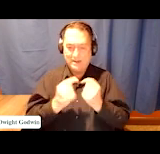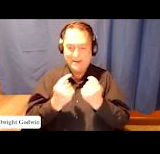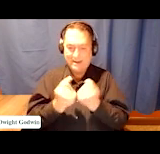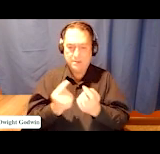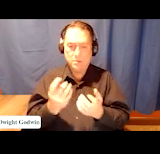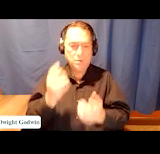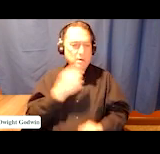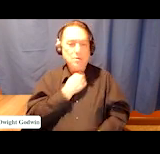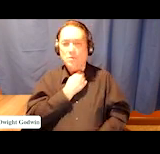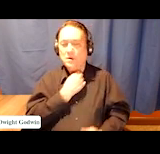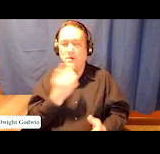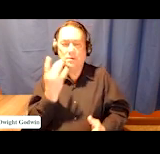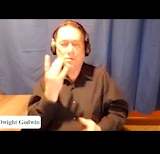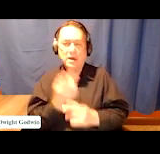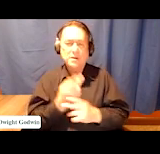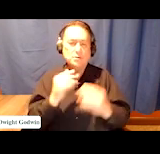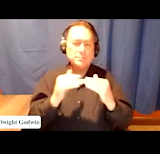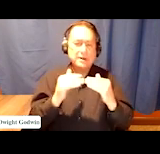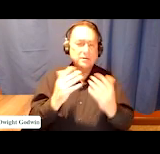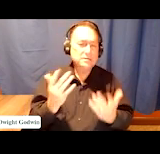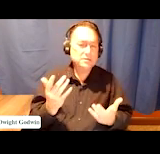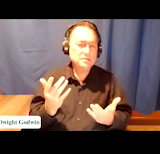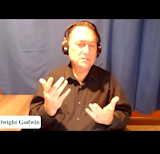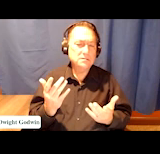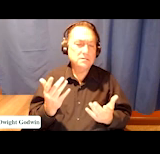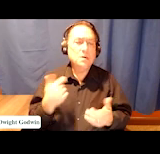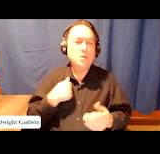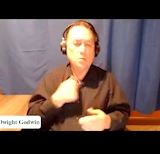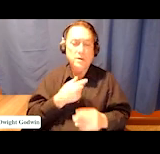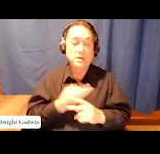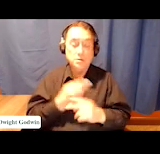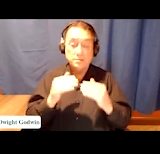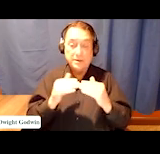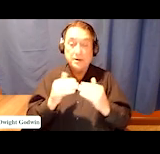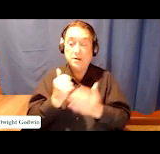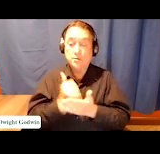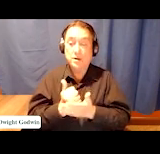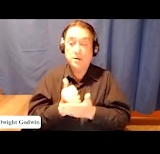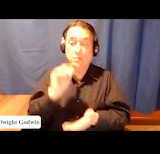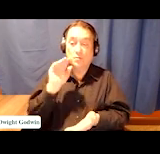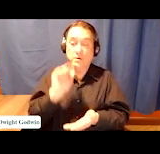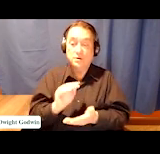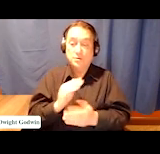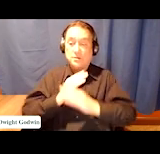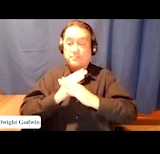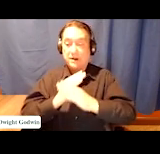you know, the question of why use peers came up. And so, we use peers to help to reduce barriers to interventions and supports.